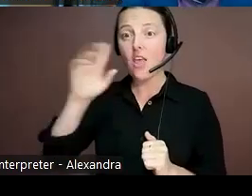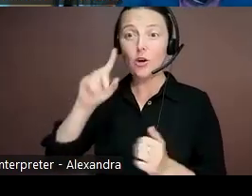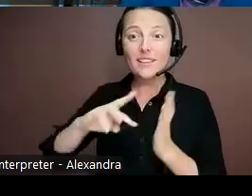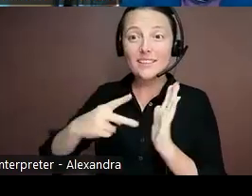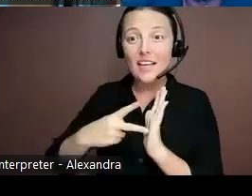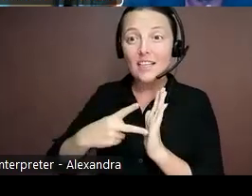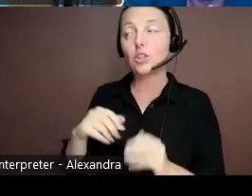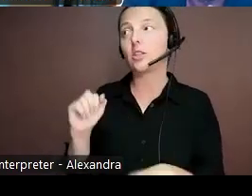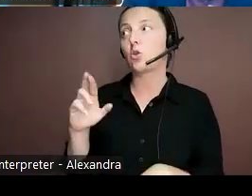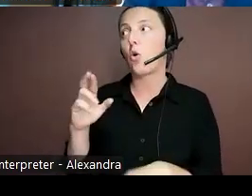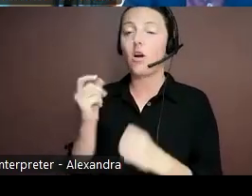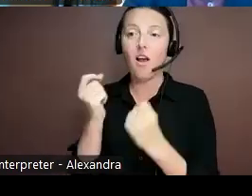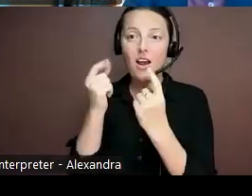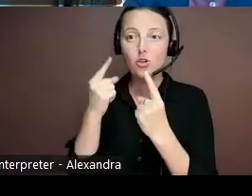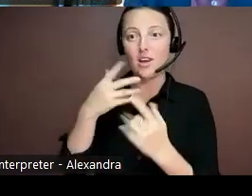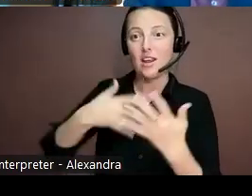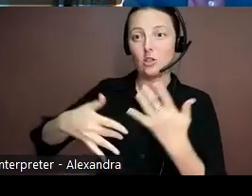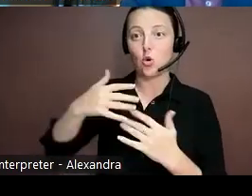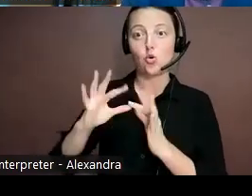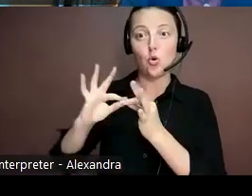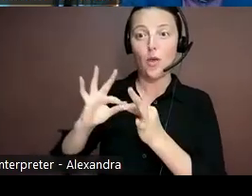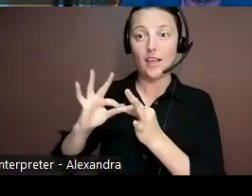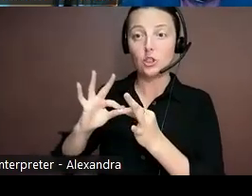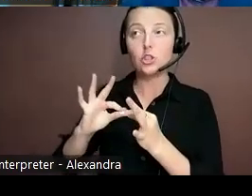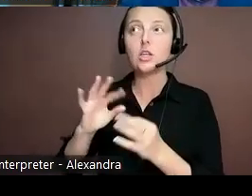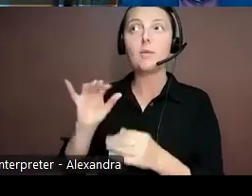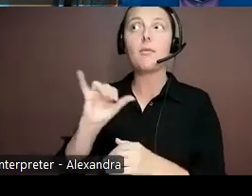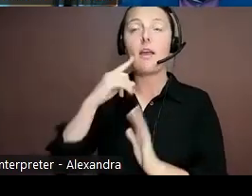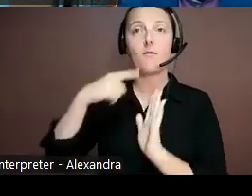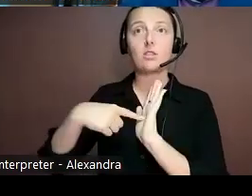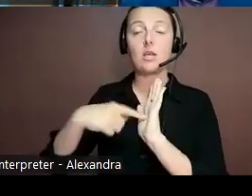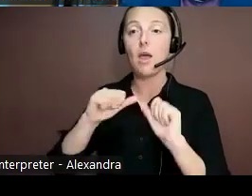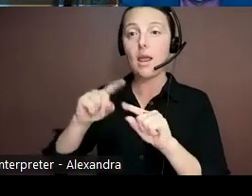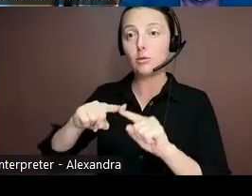social relationships on like um being able to process that kind of social information